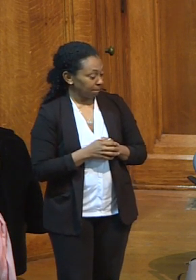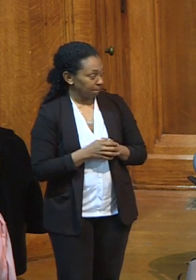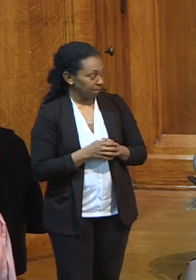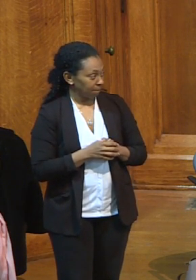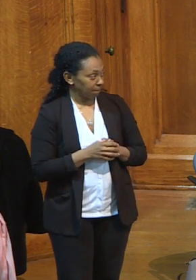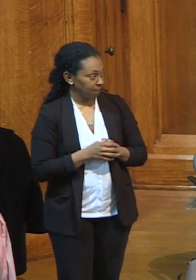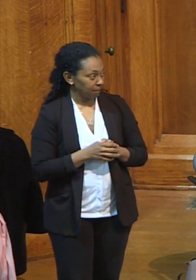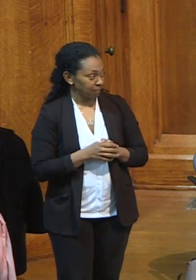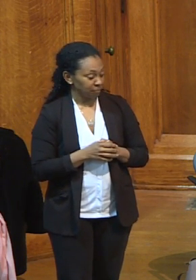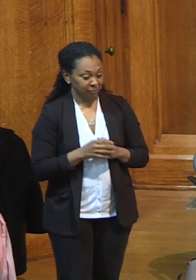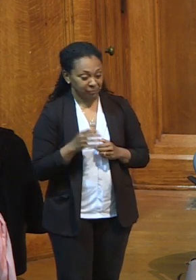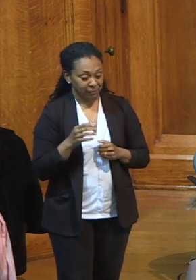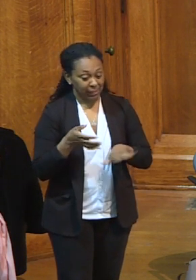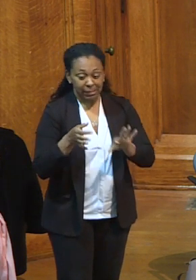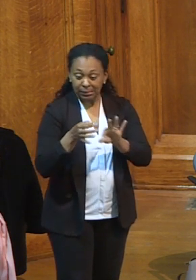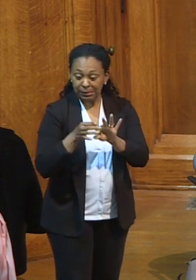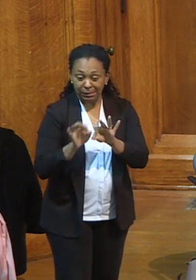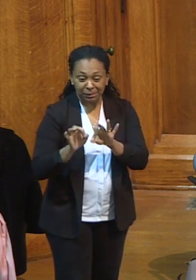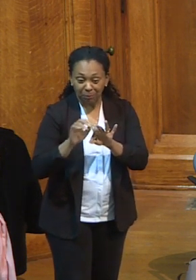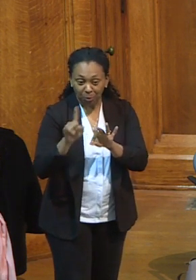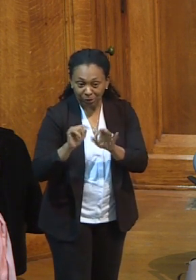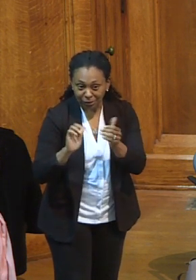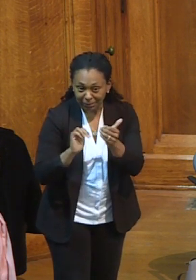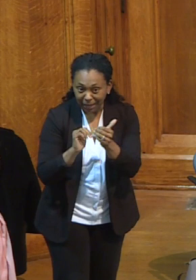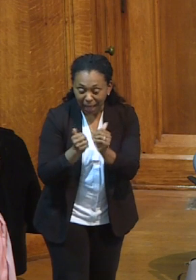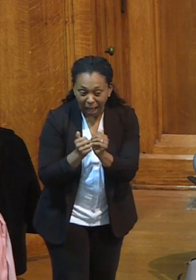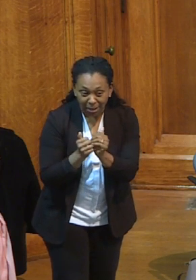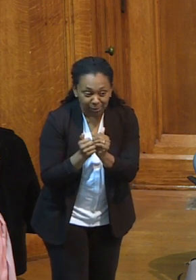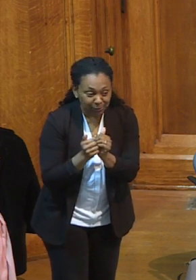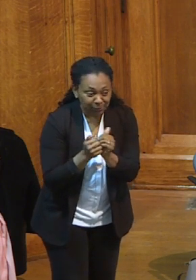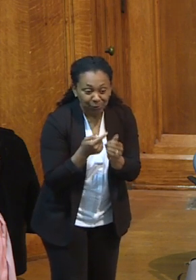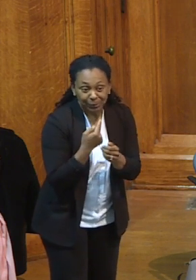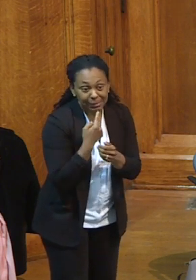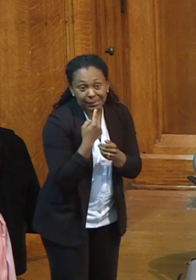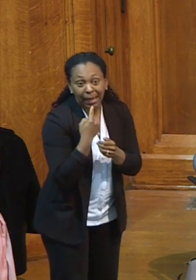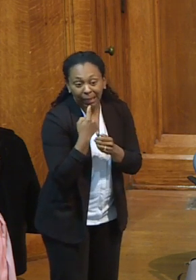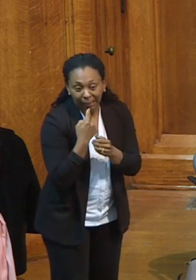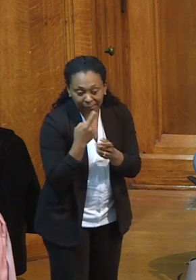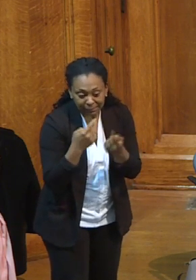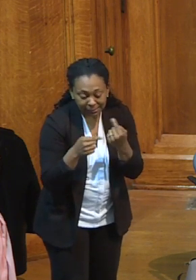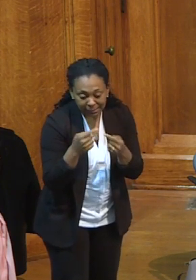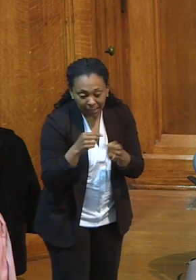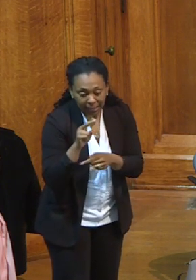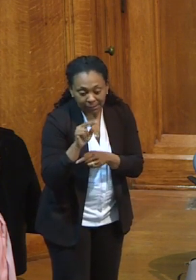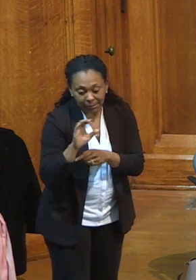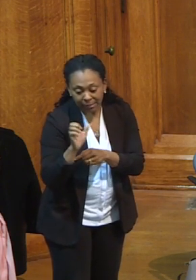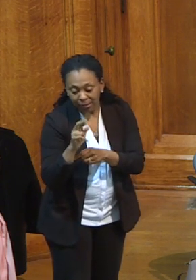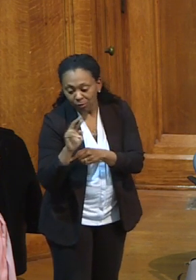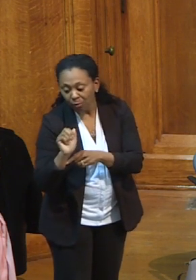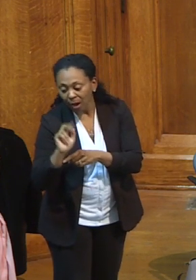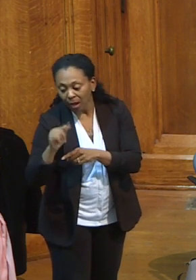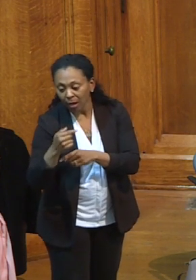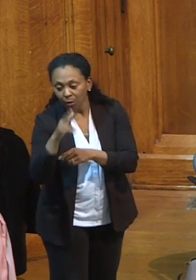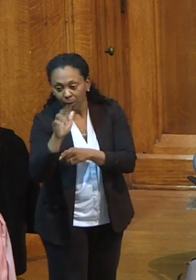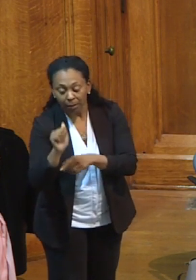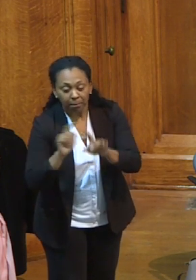I guess it was a simple question how do you say Nicaragua and a longer question about the importance of signs.